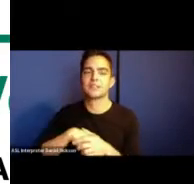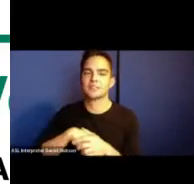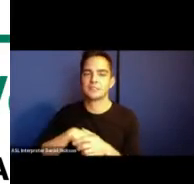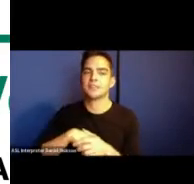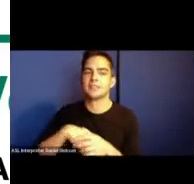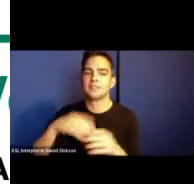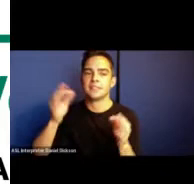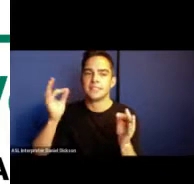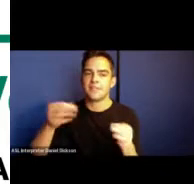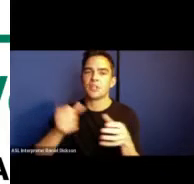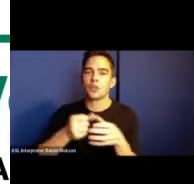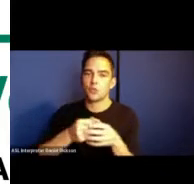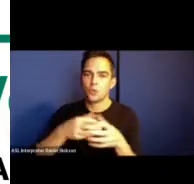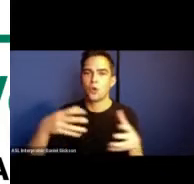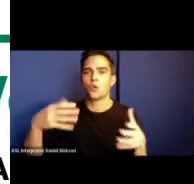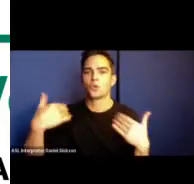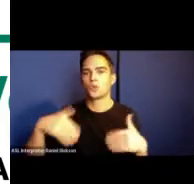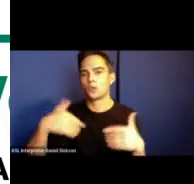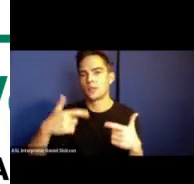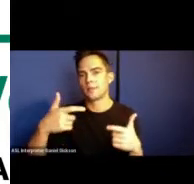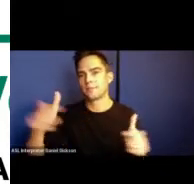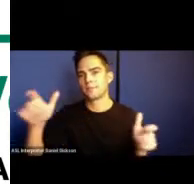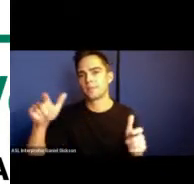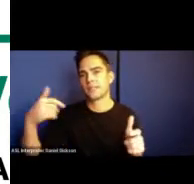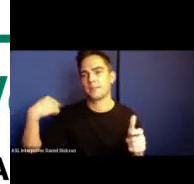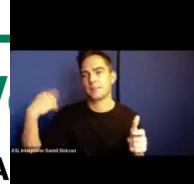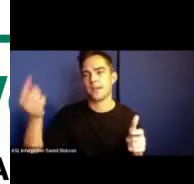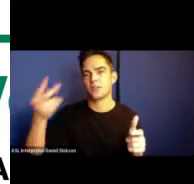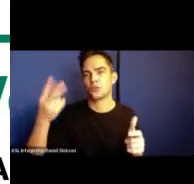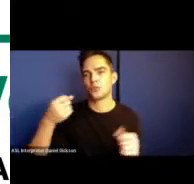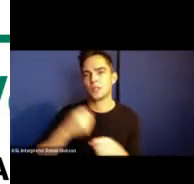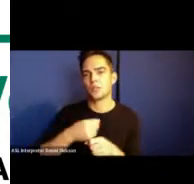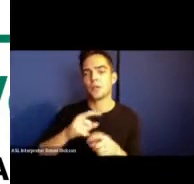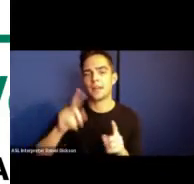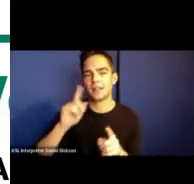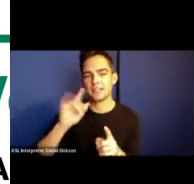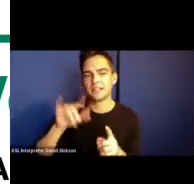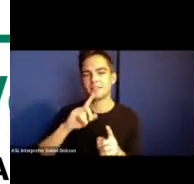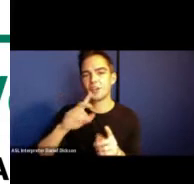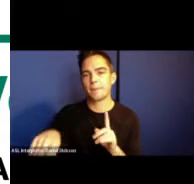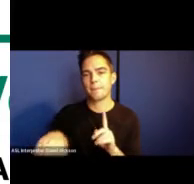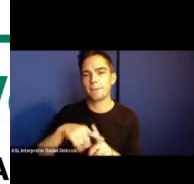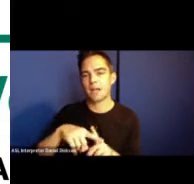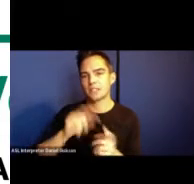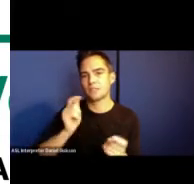grown significantly in the last few years. But I think it's been a very positive change. Next